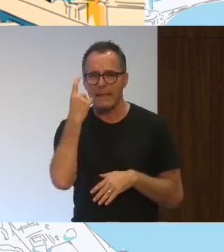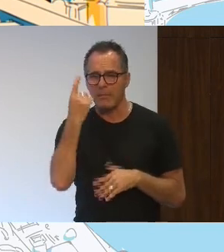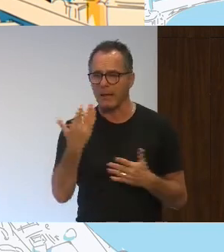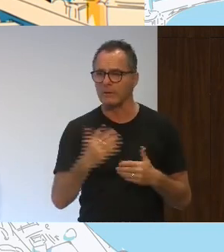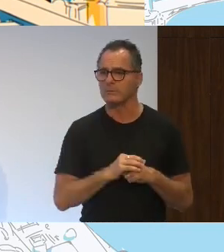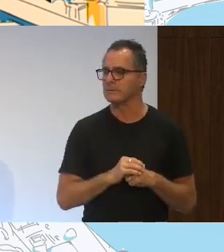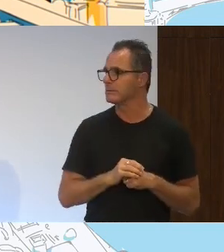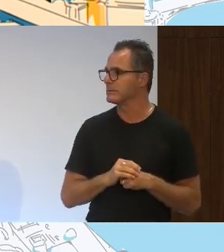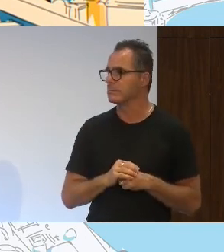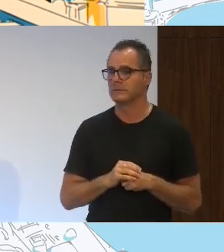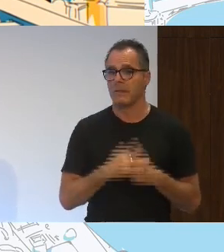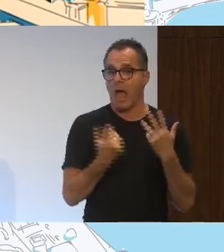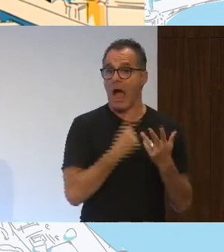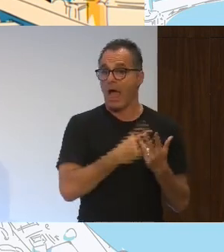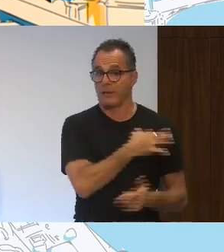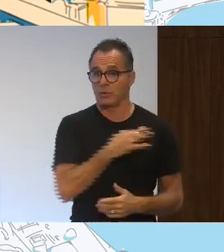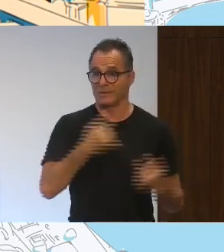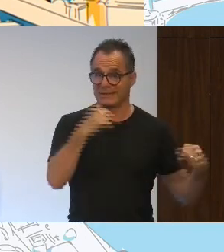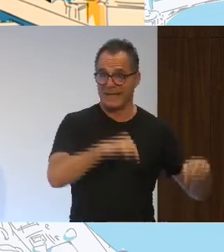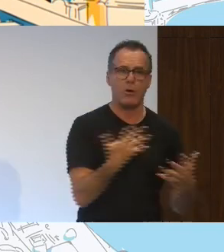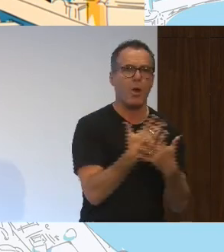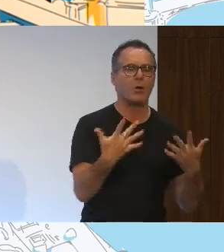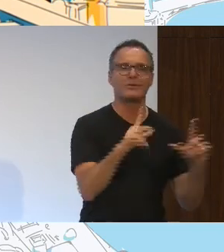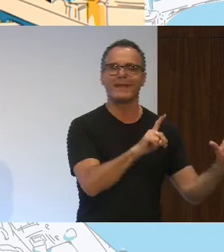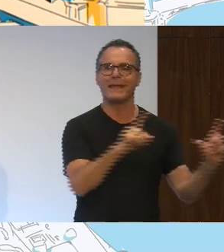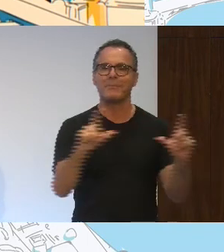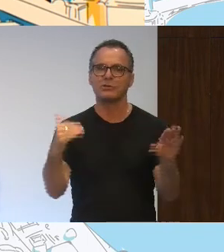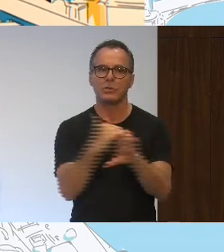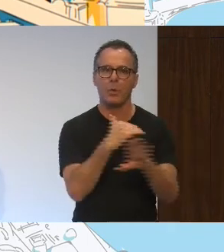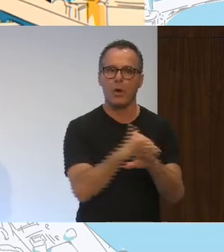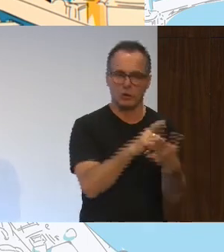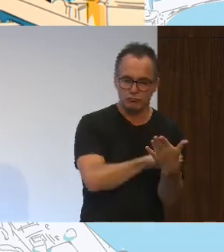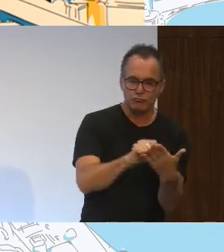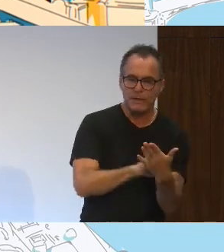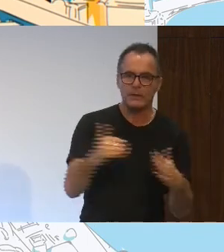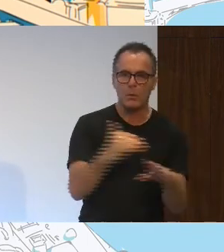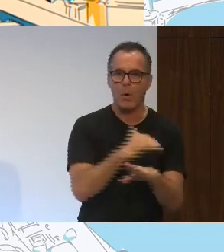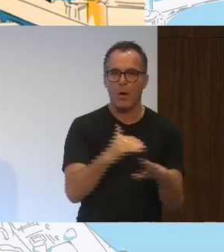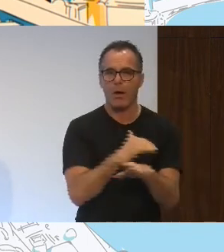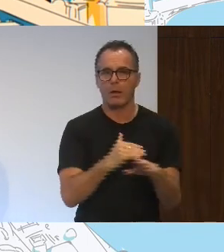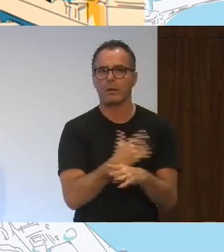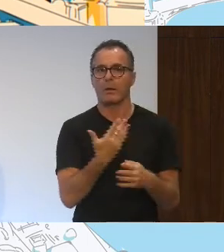has done most of the imaging work and written all the good stuff. And you saw the work that she's done with children.